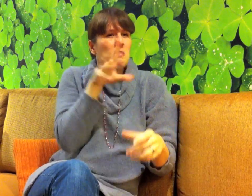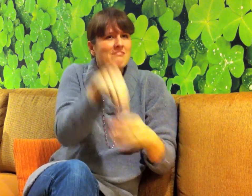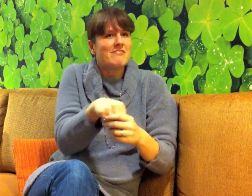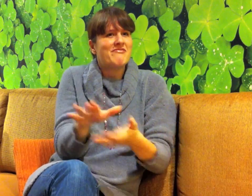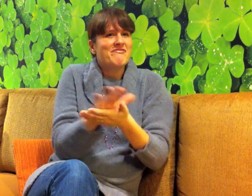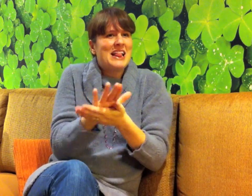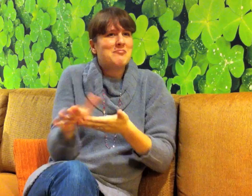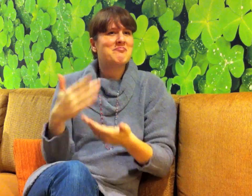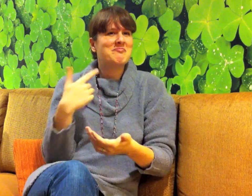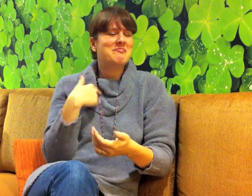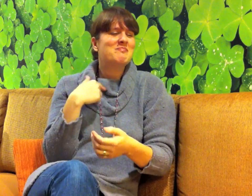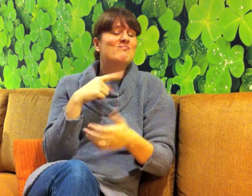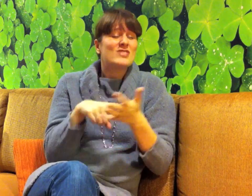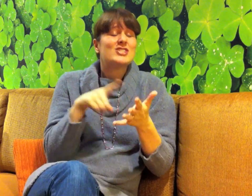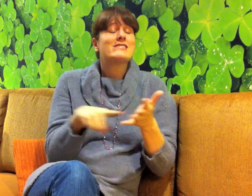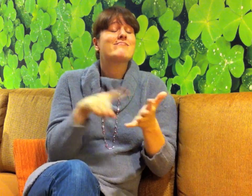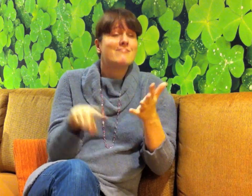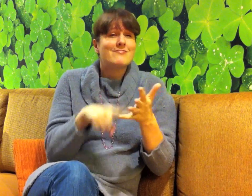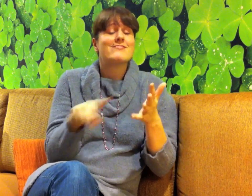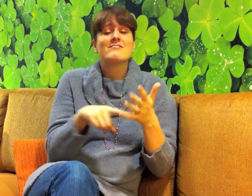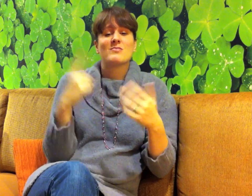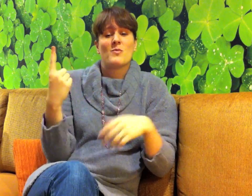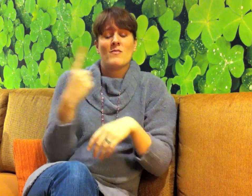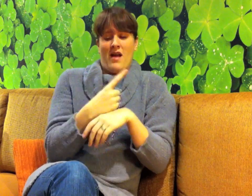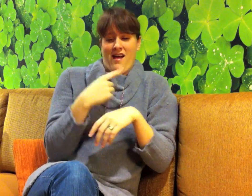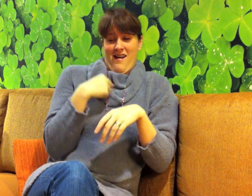there actually in the field of film making? I researched, researched. One day,